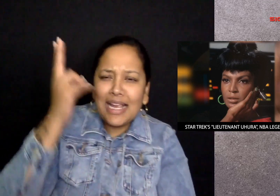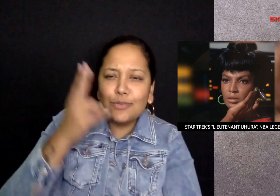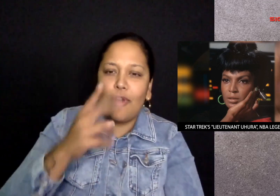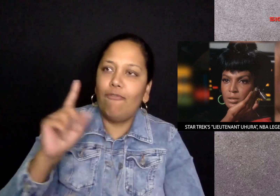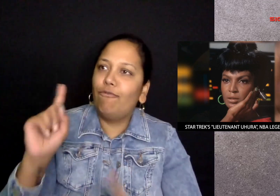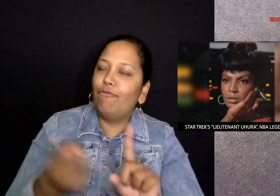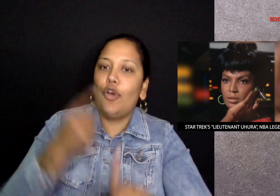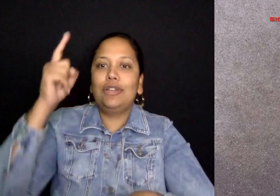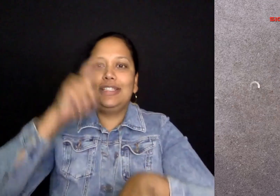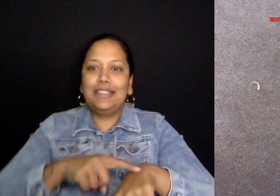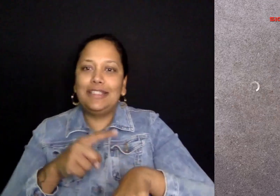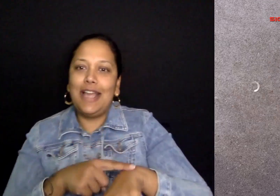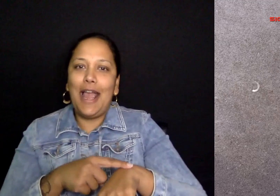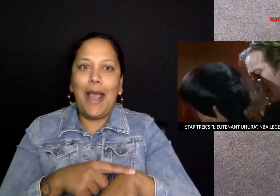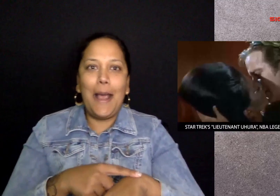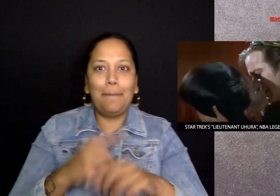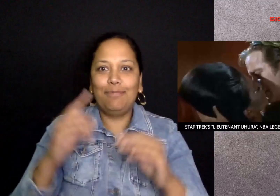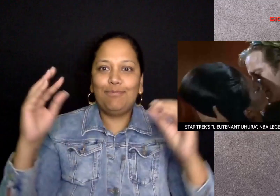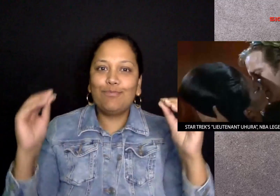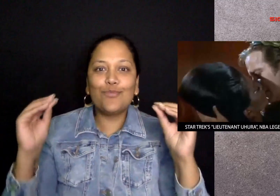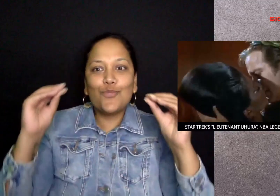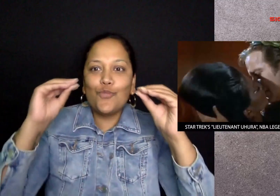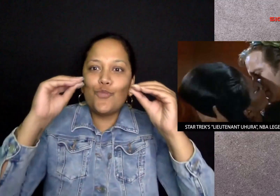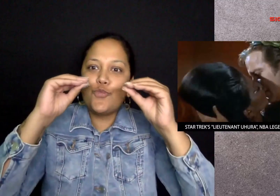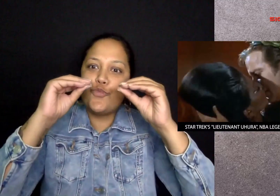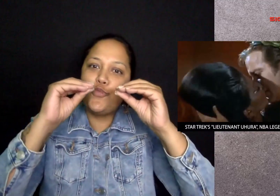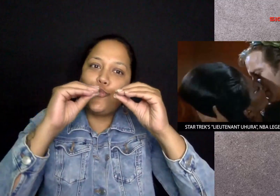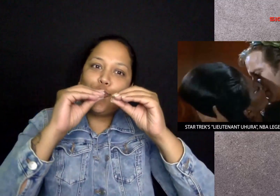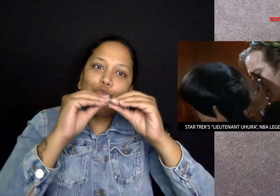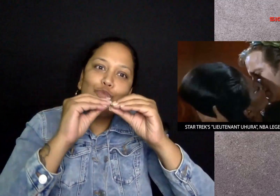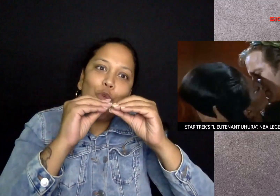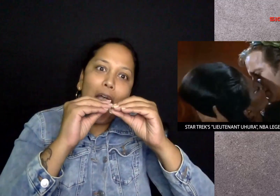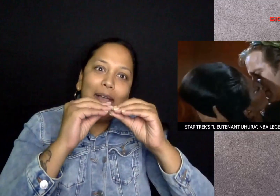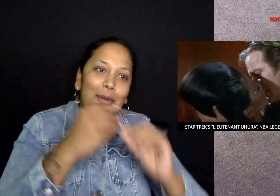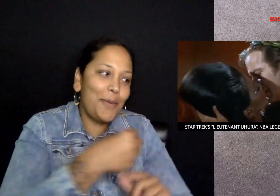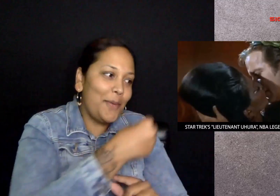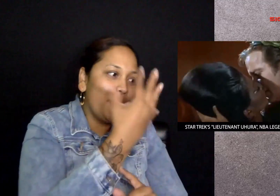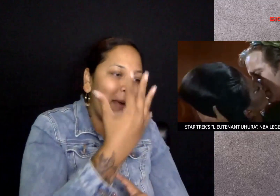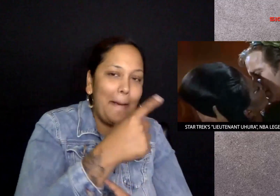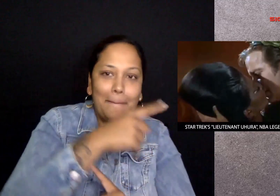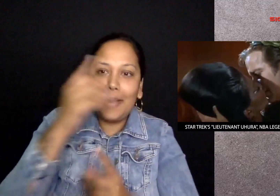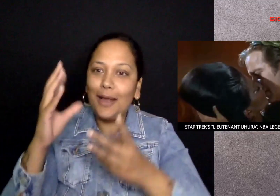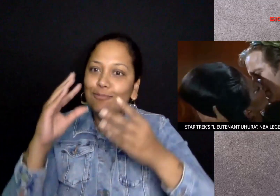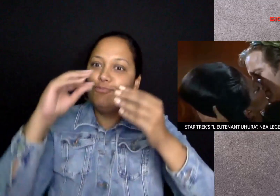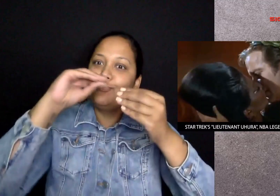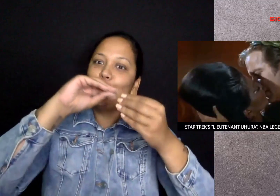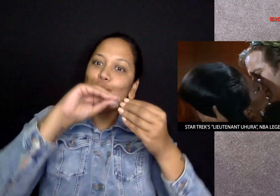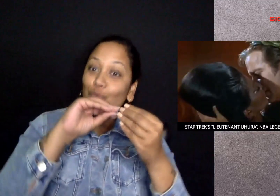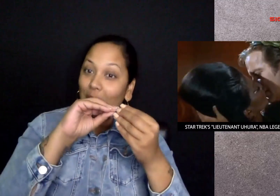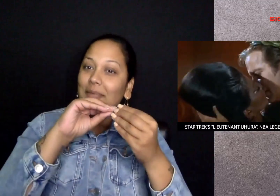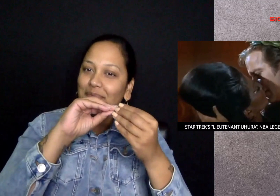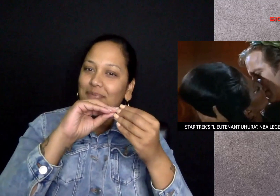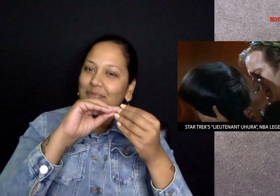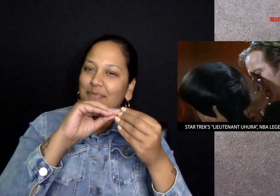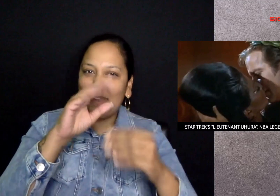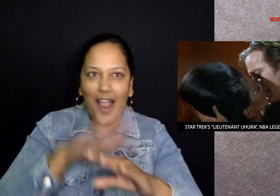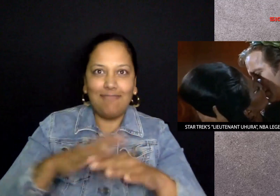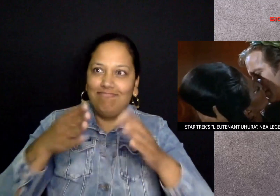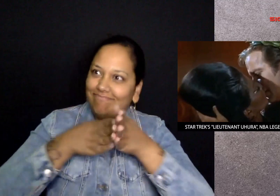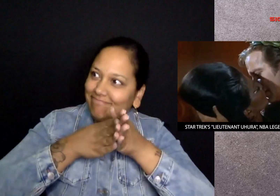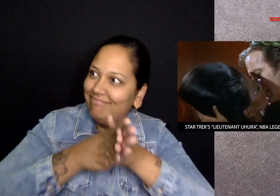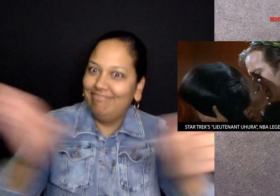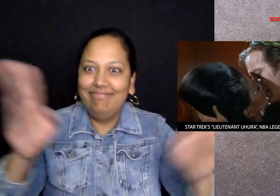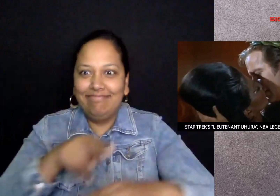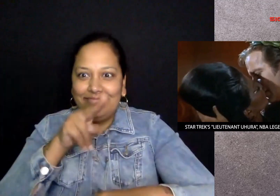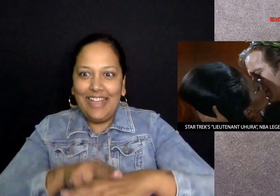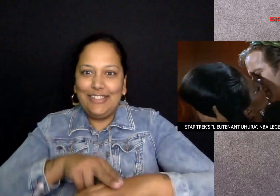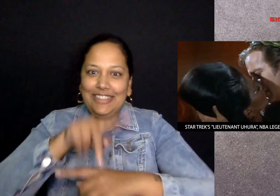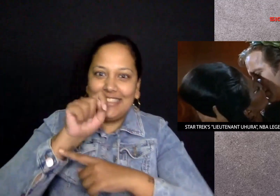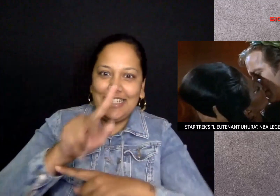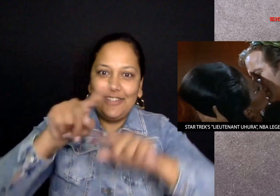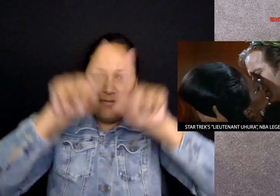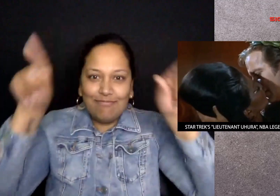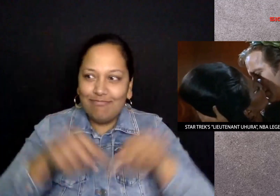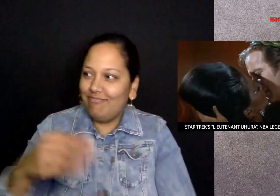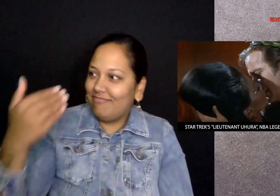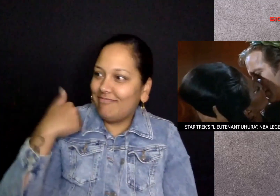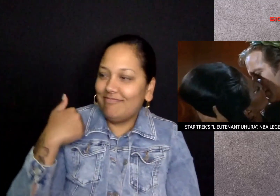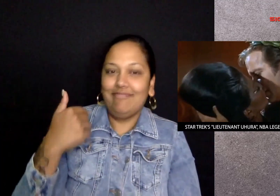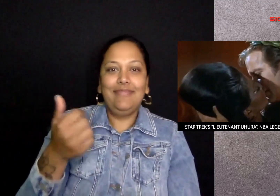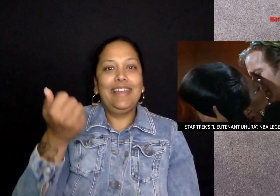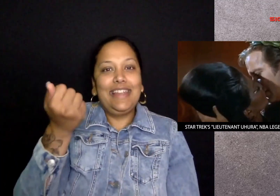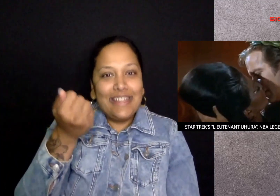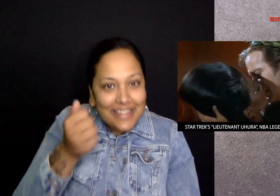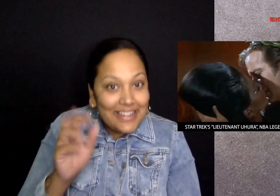the show also made history for the first interracial kiss on national television in 1968